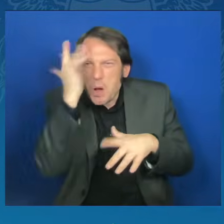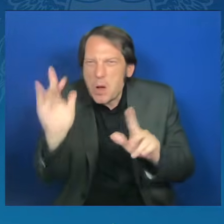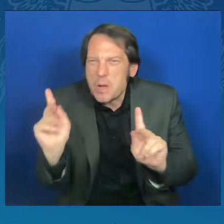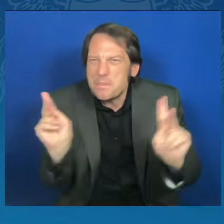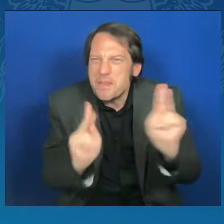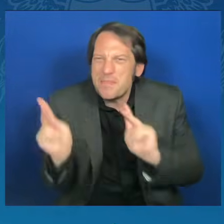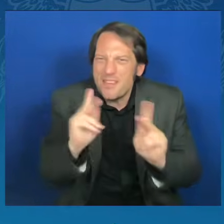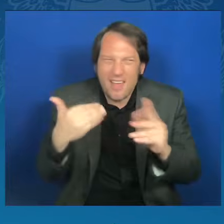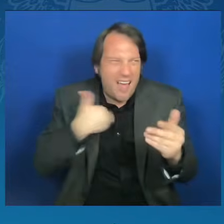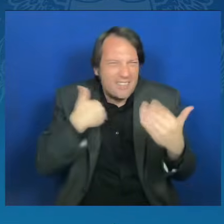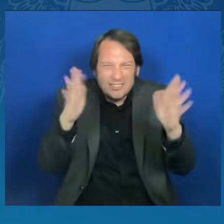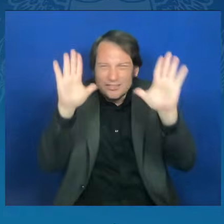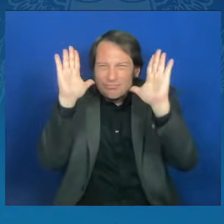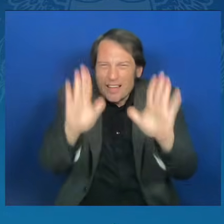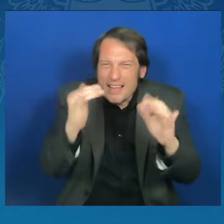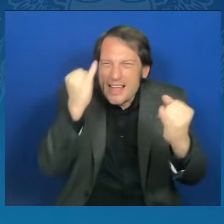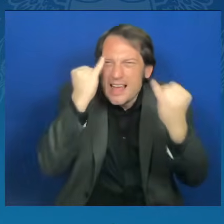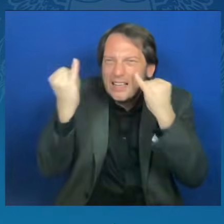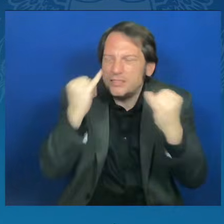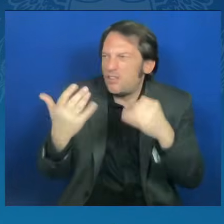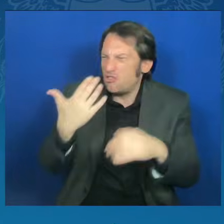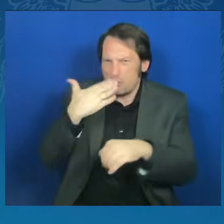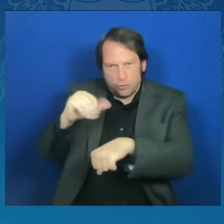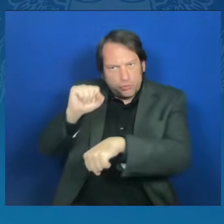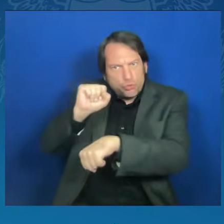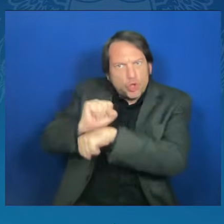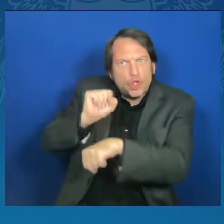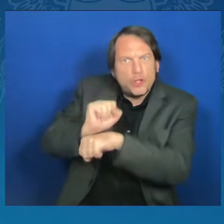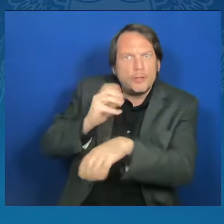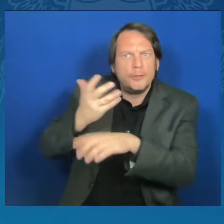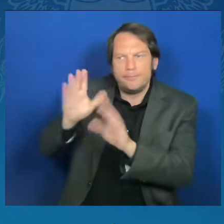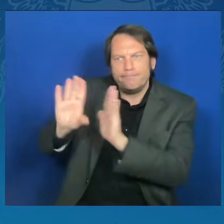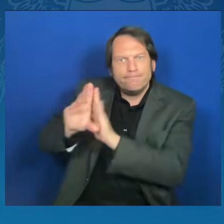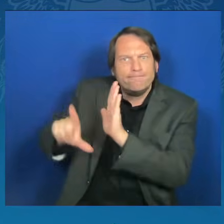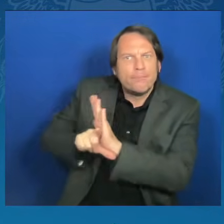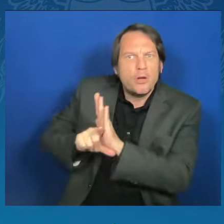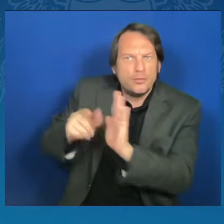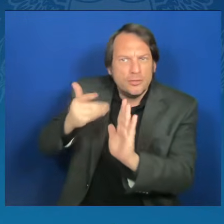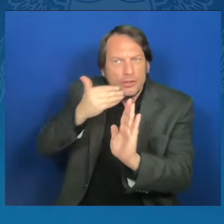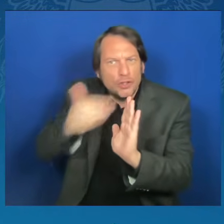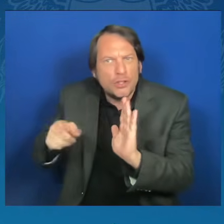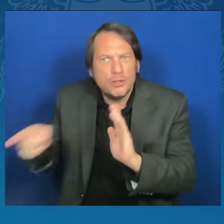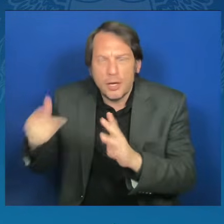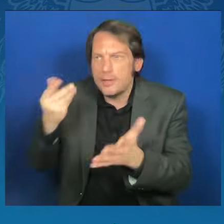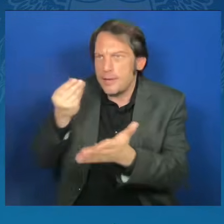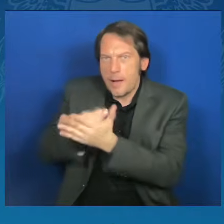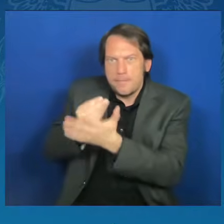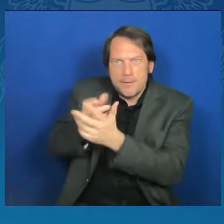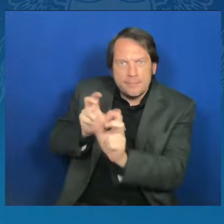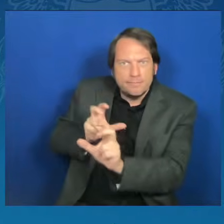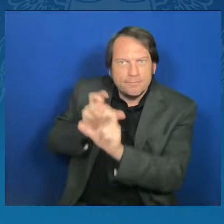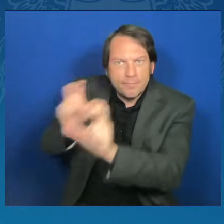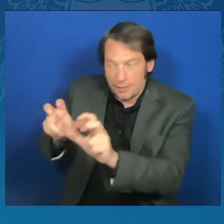can start a successful business. This is a great example of a successful business